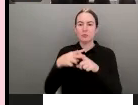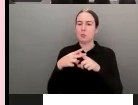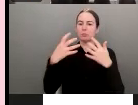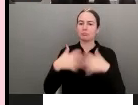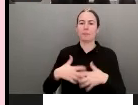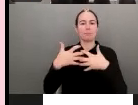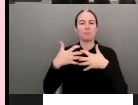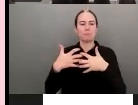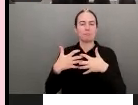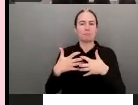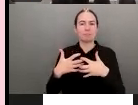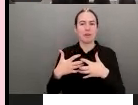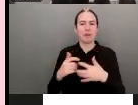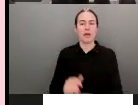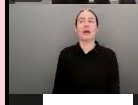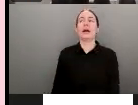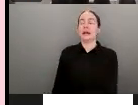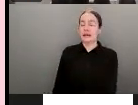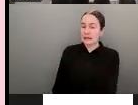That is a really good question.